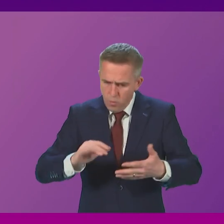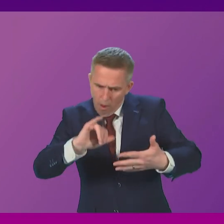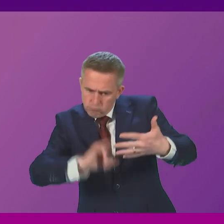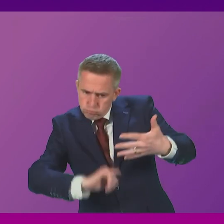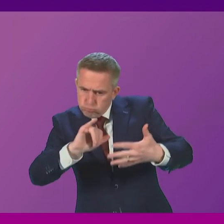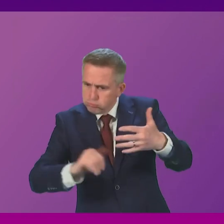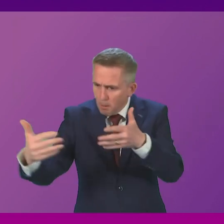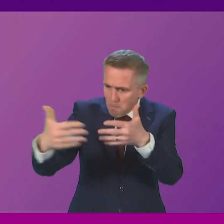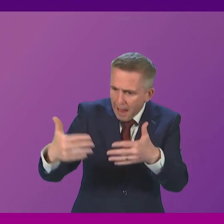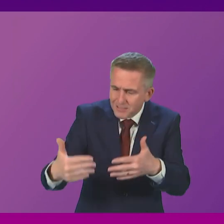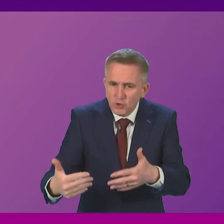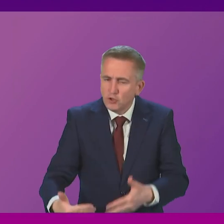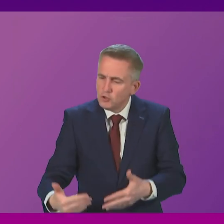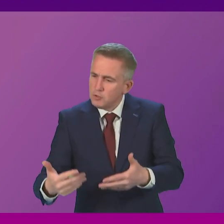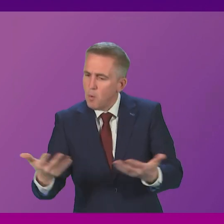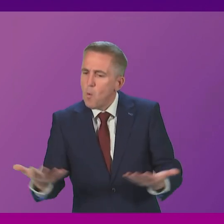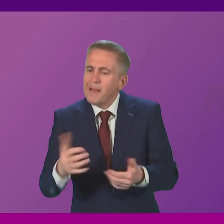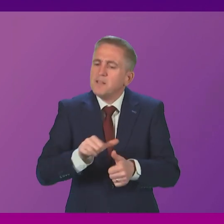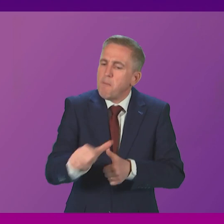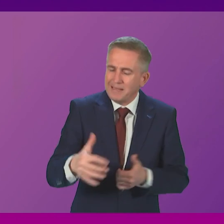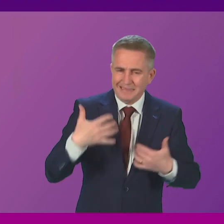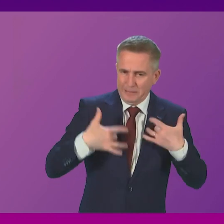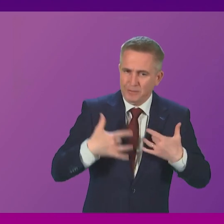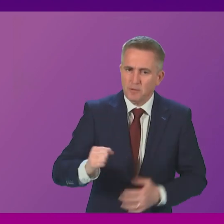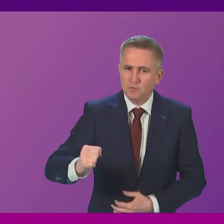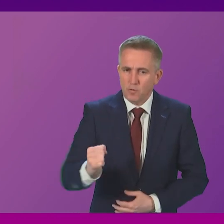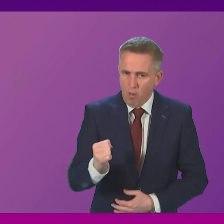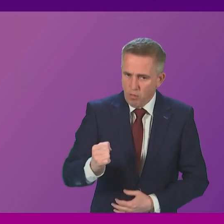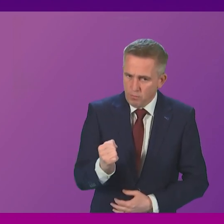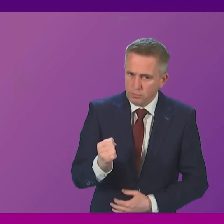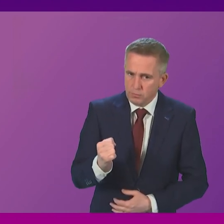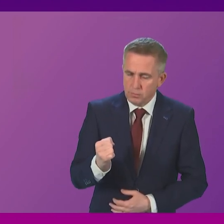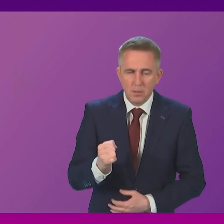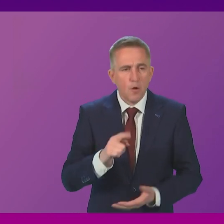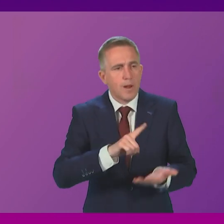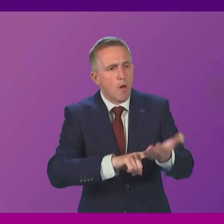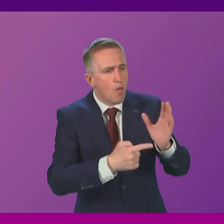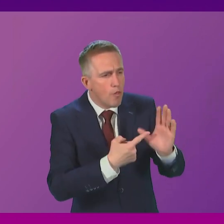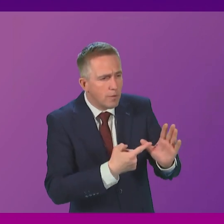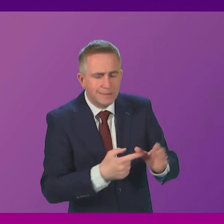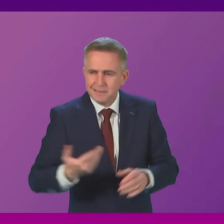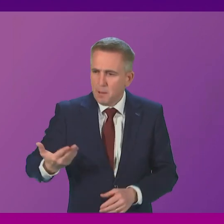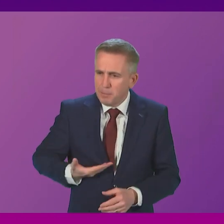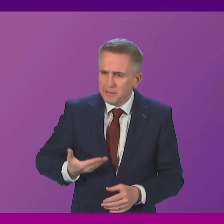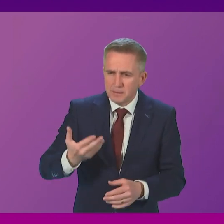the best interests of our nation. To our vital partners in local government, the business community, the third sector and